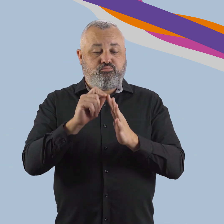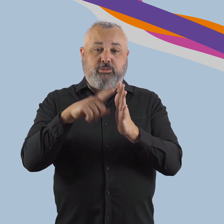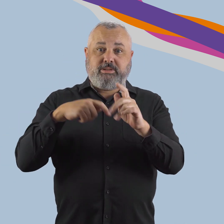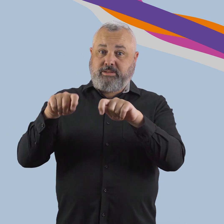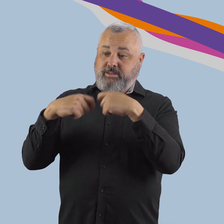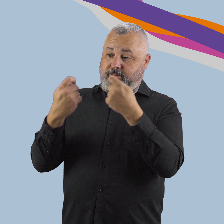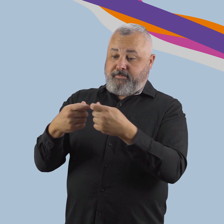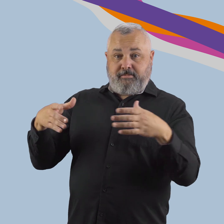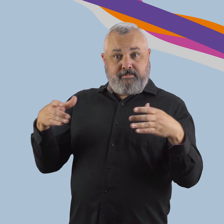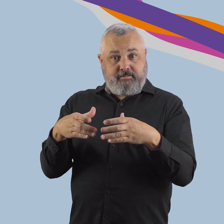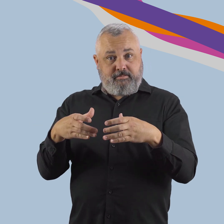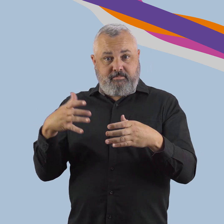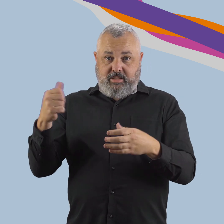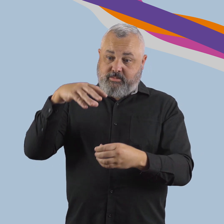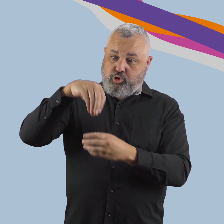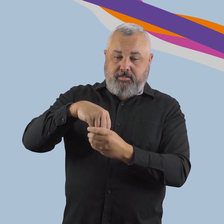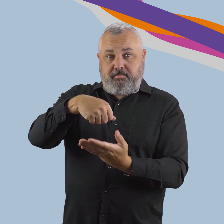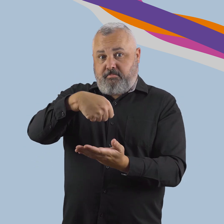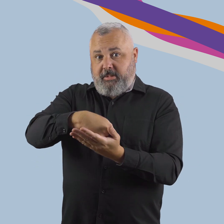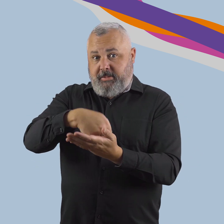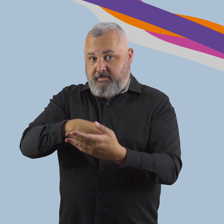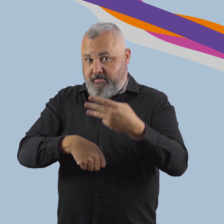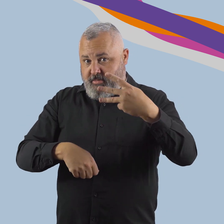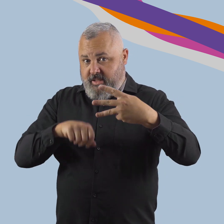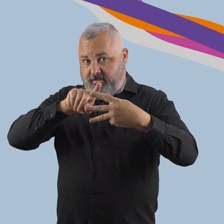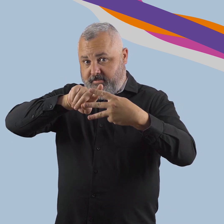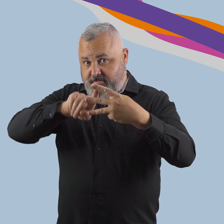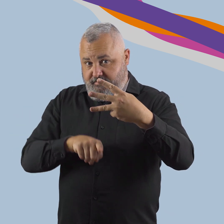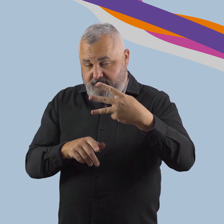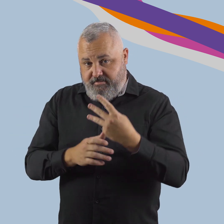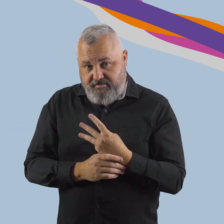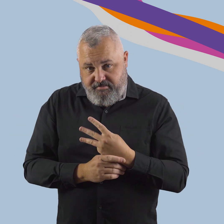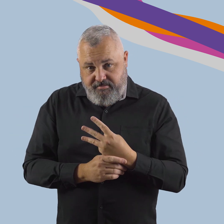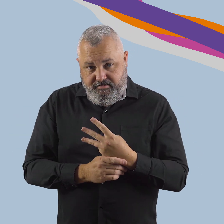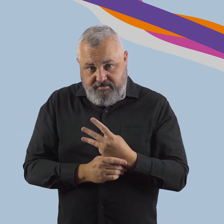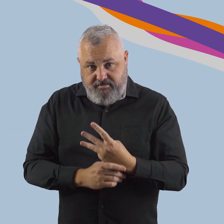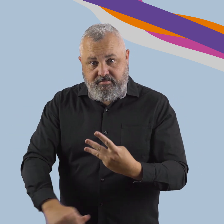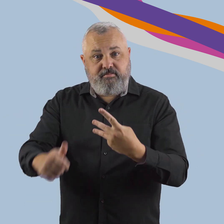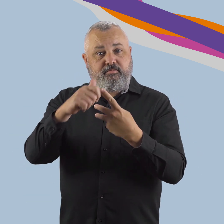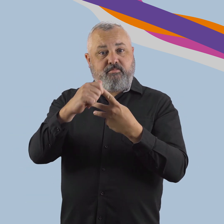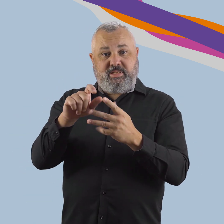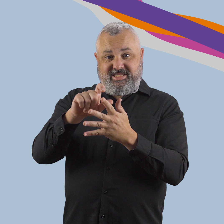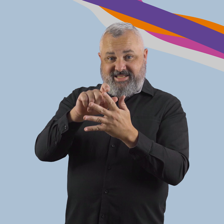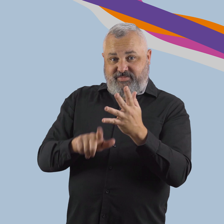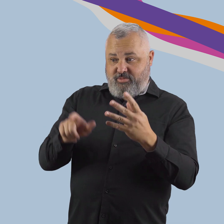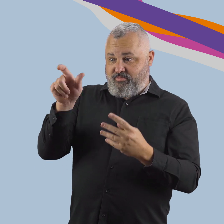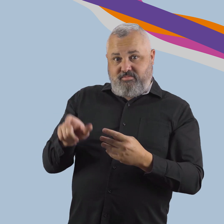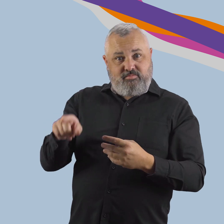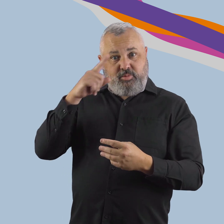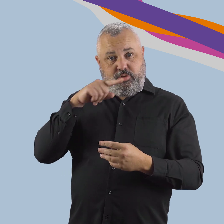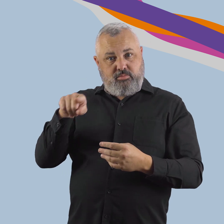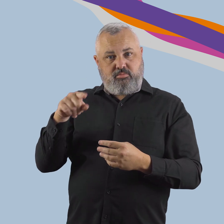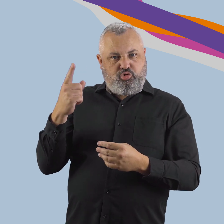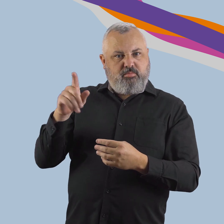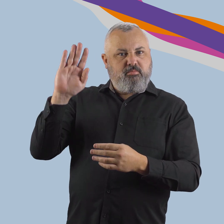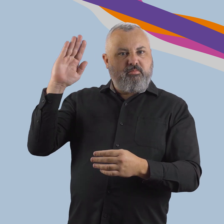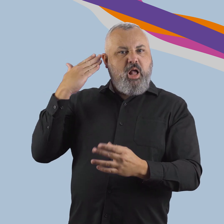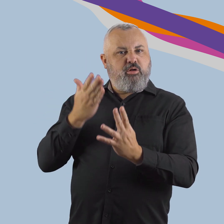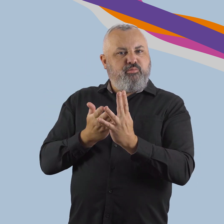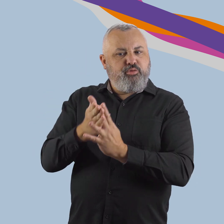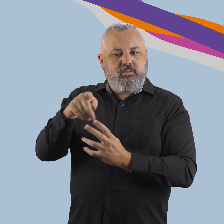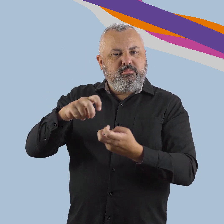Project teams will include at a minimum: people with disability, including those with direct experience of